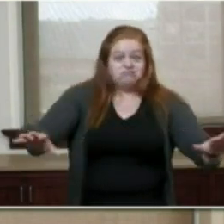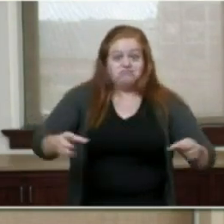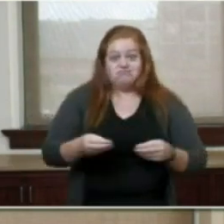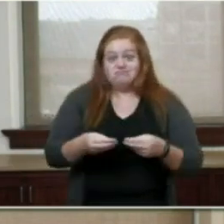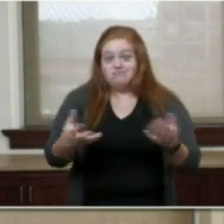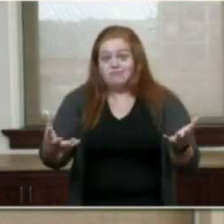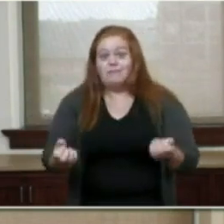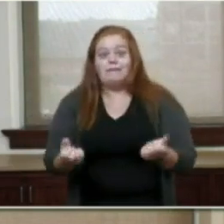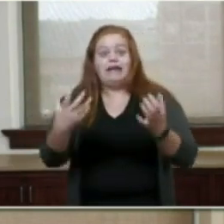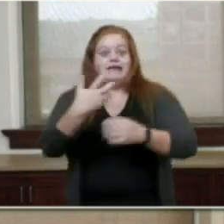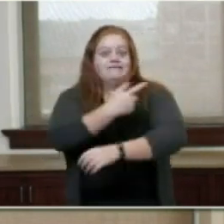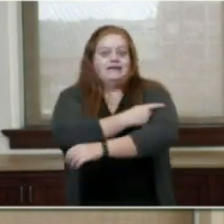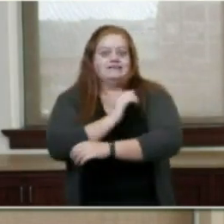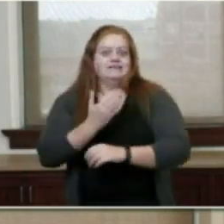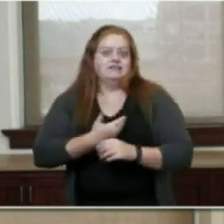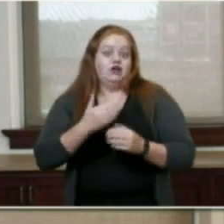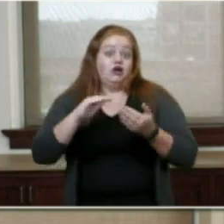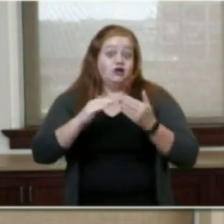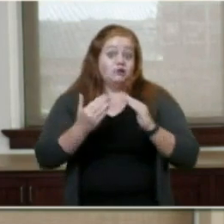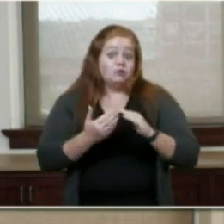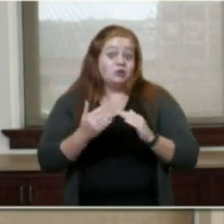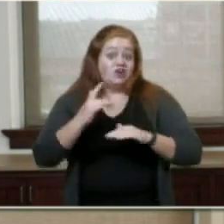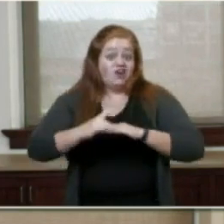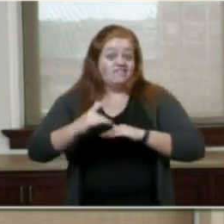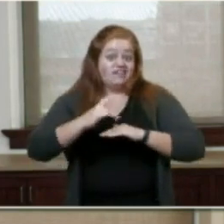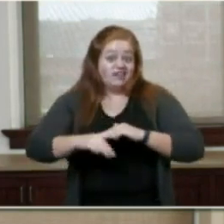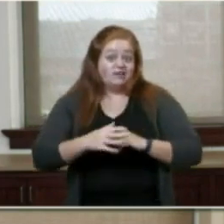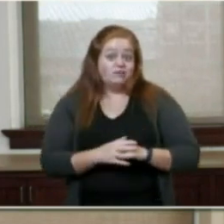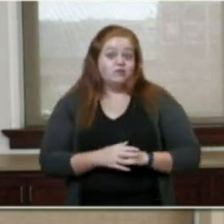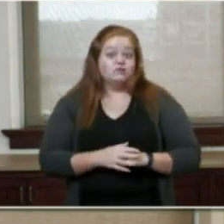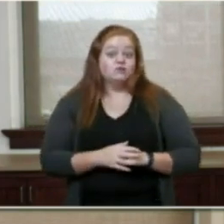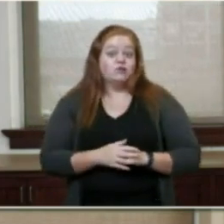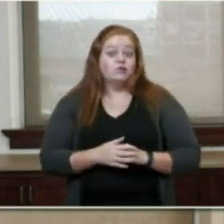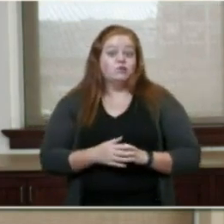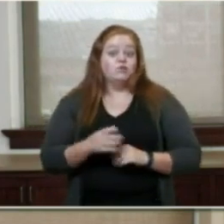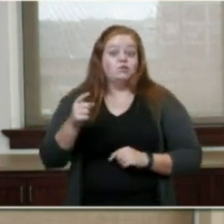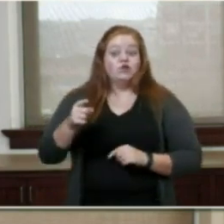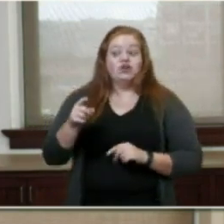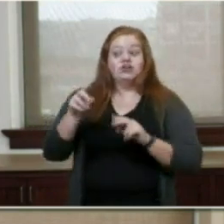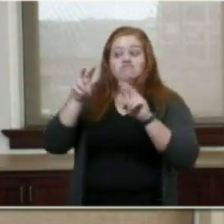community. Um and so we're looking at vaccination rates uh currently by zip